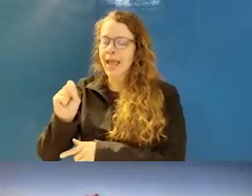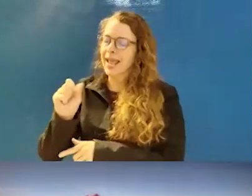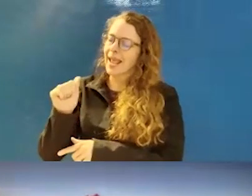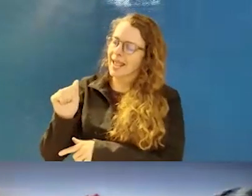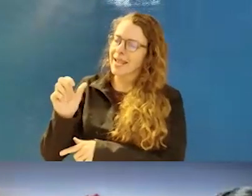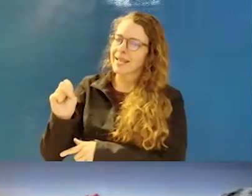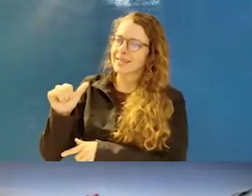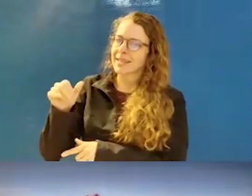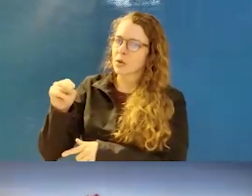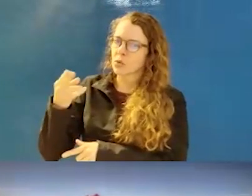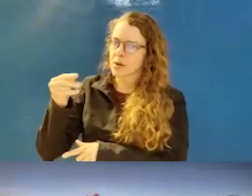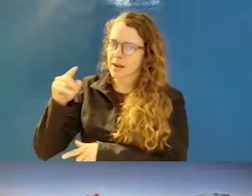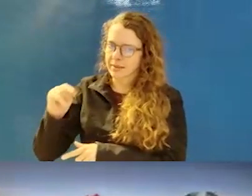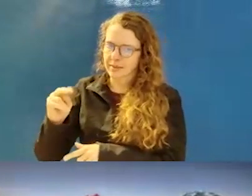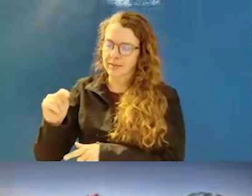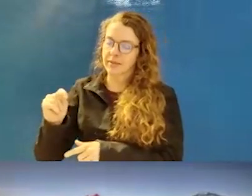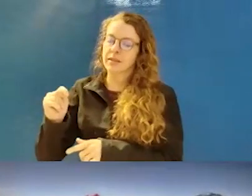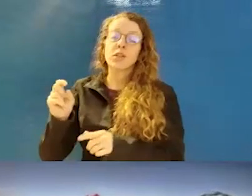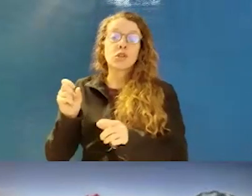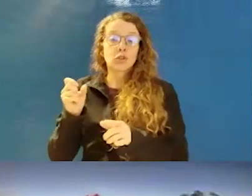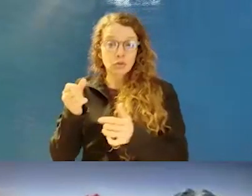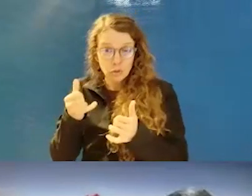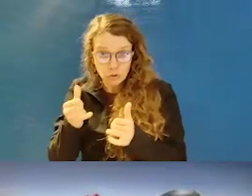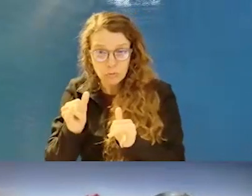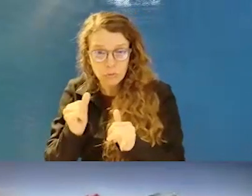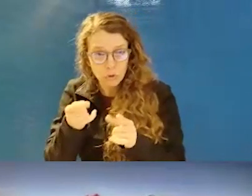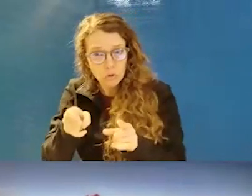But again, they didn't look at any of those. All they looked at were the